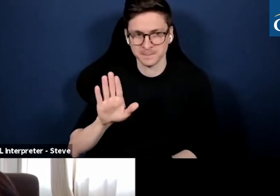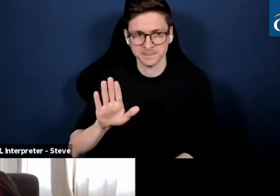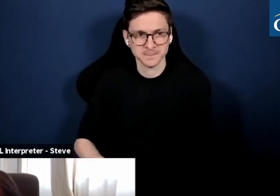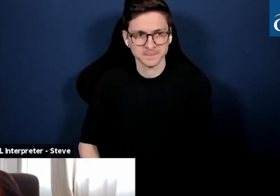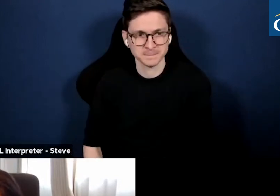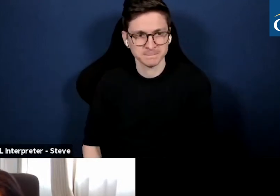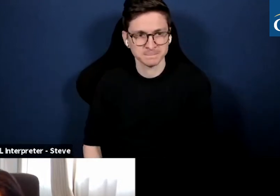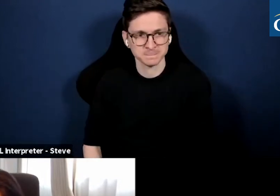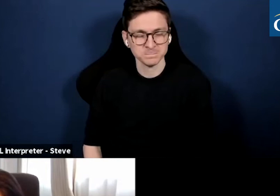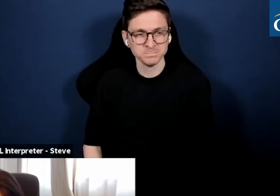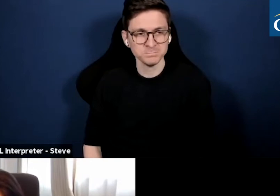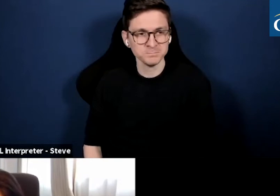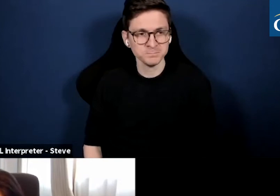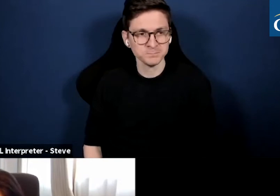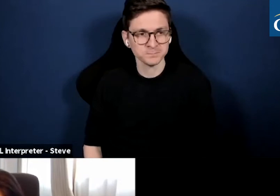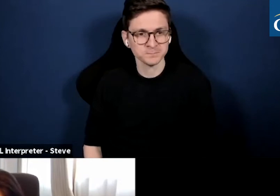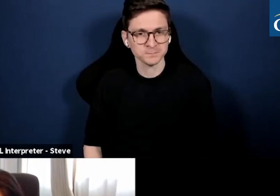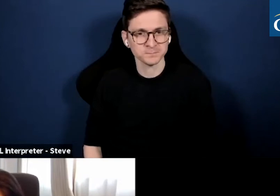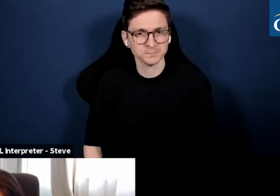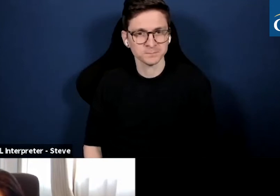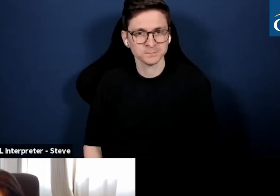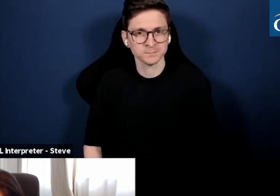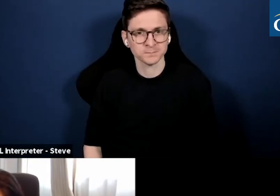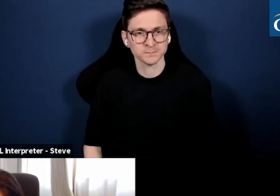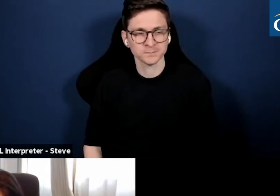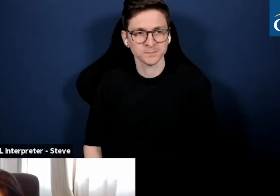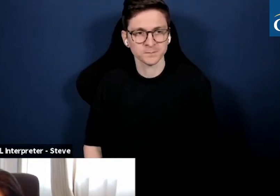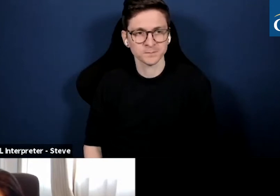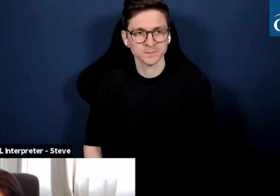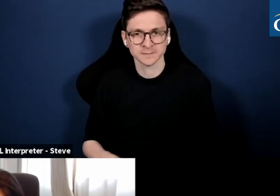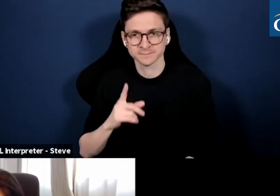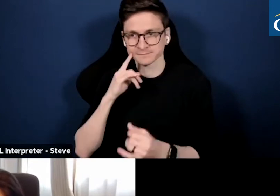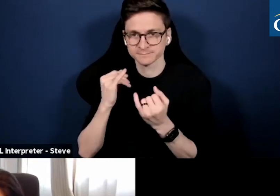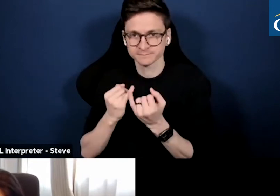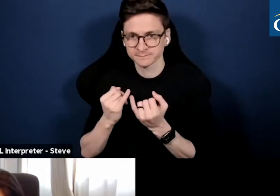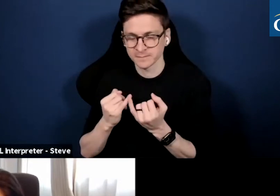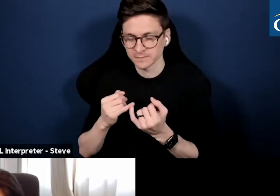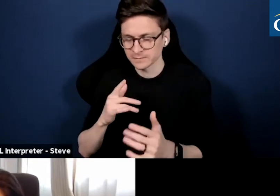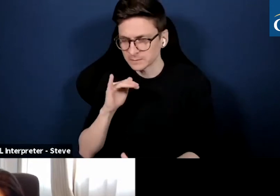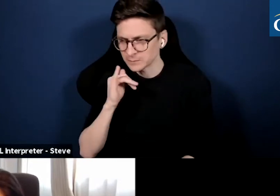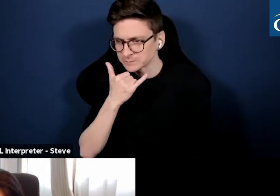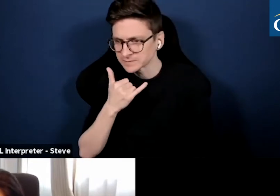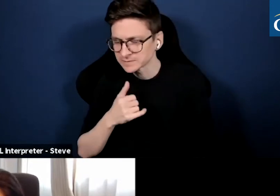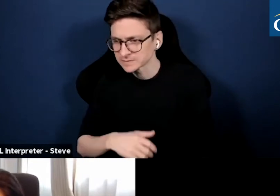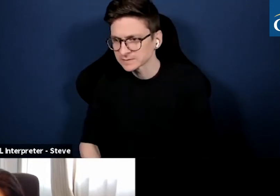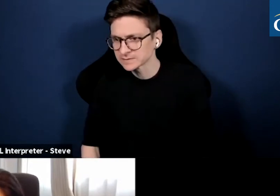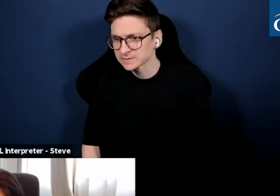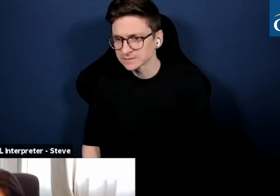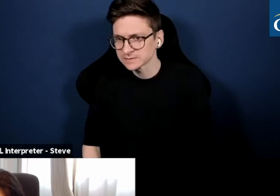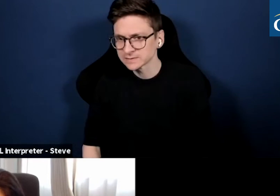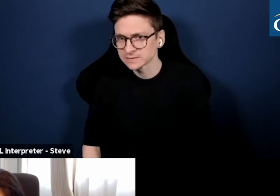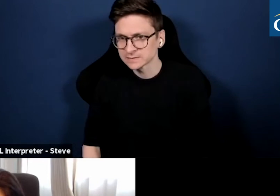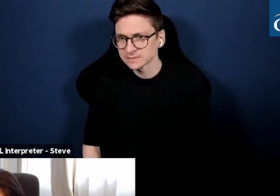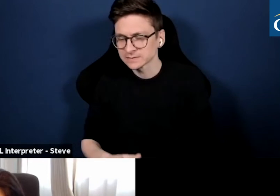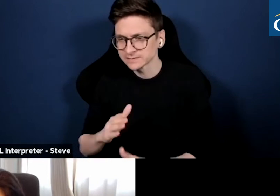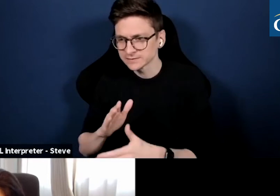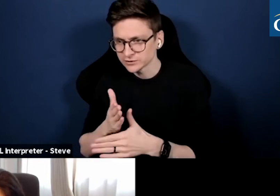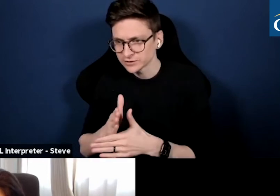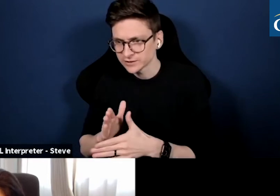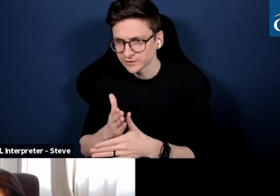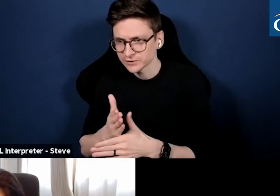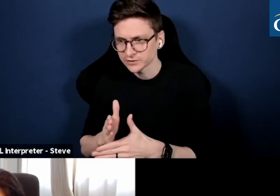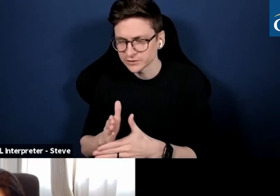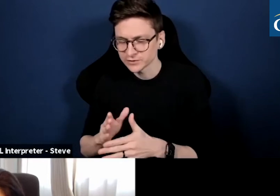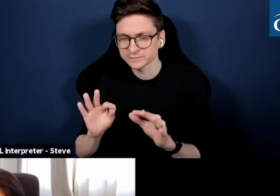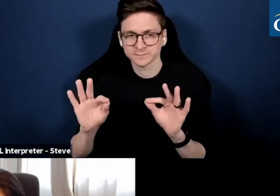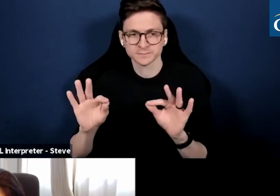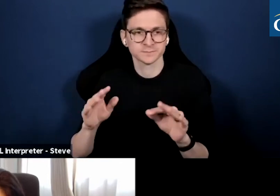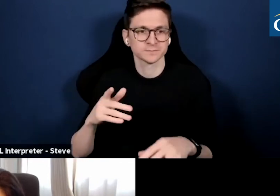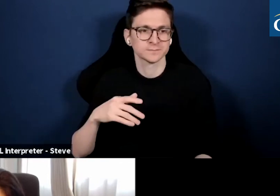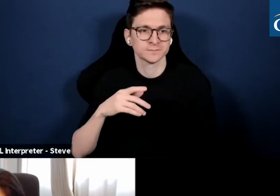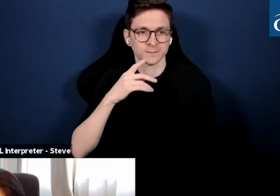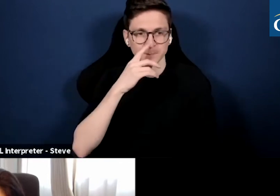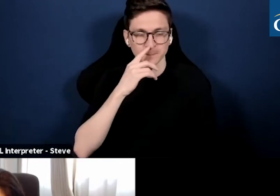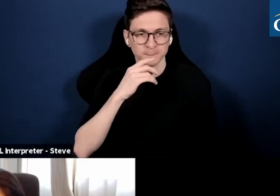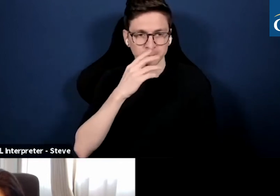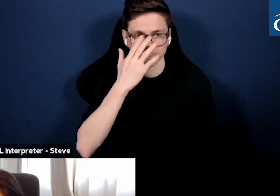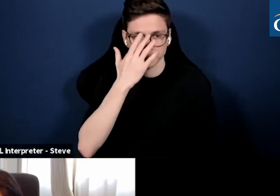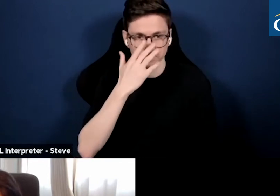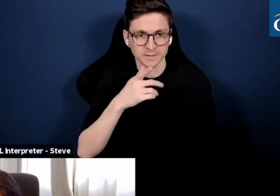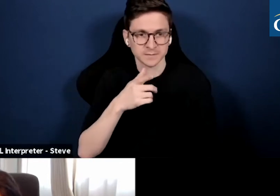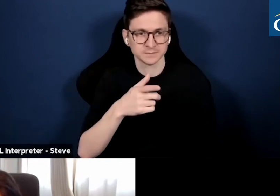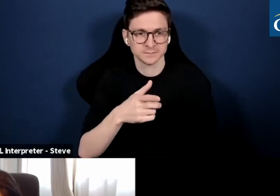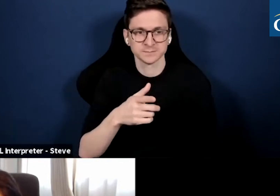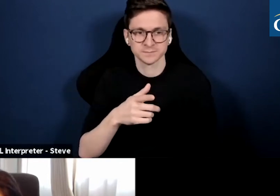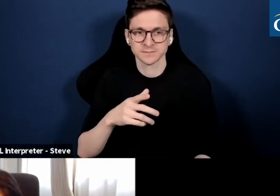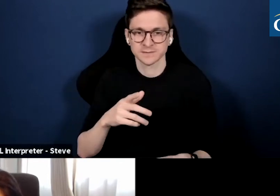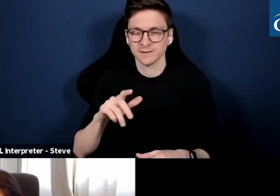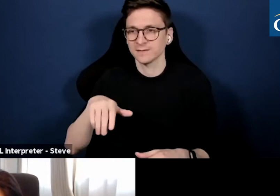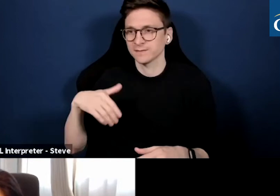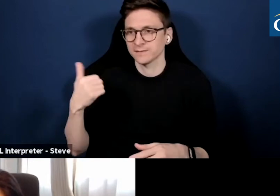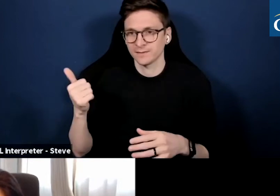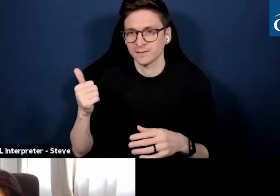example of oh um so whoops uh sure so this is an example of a a digital model so so as we